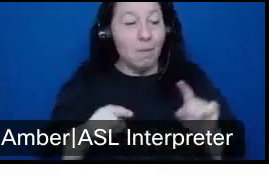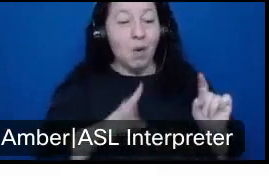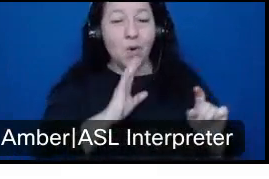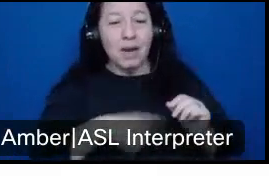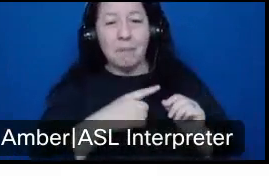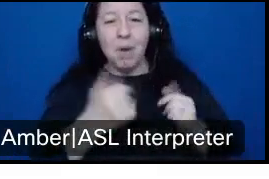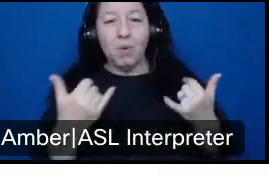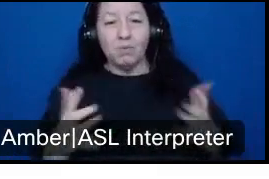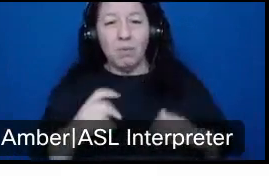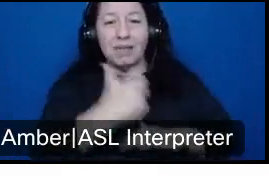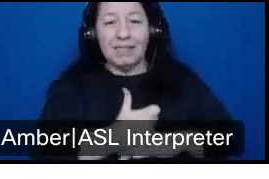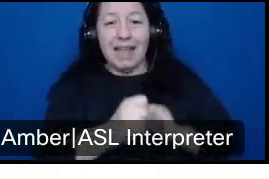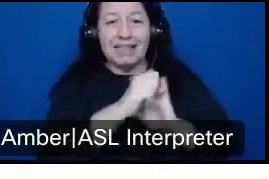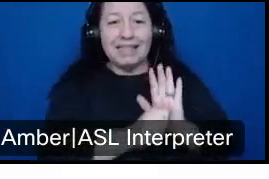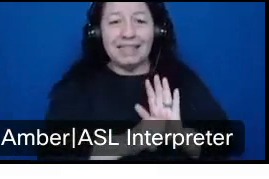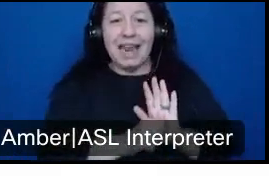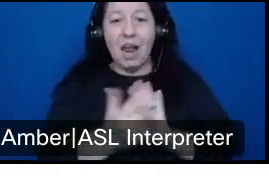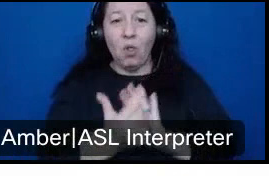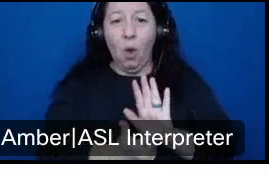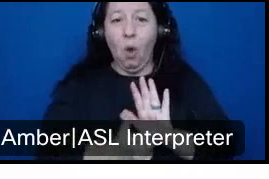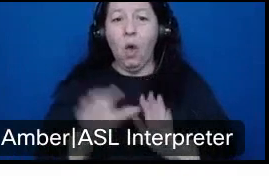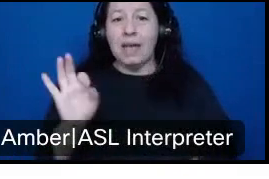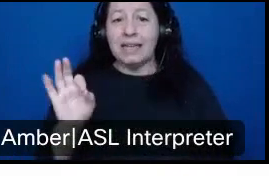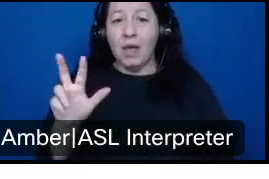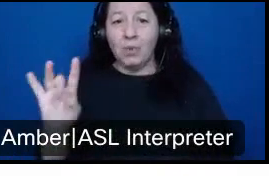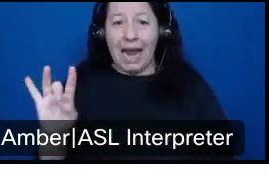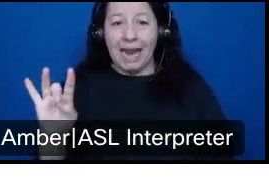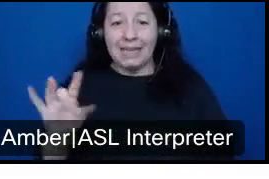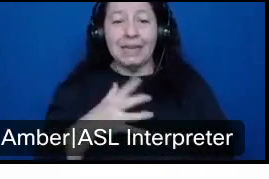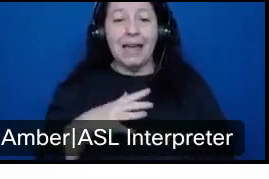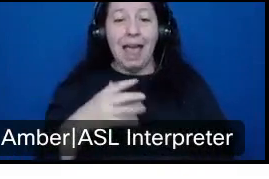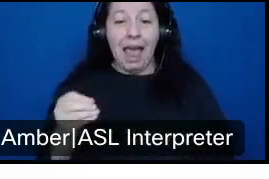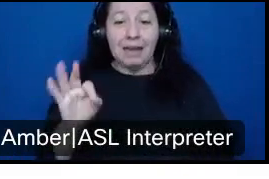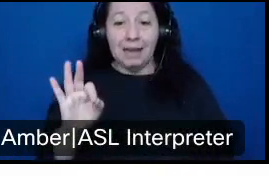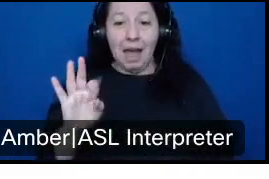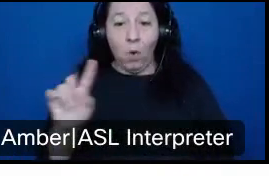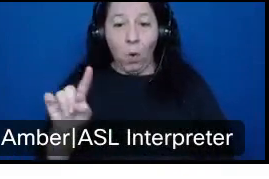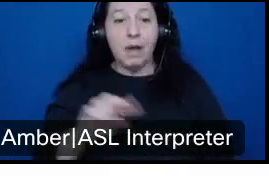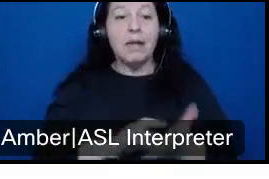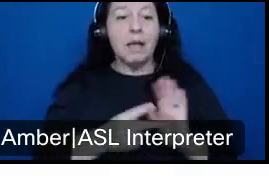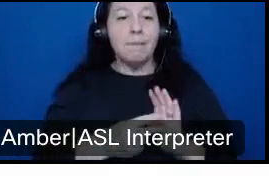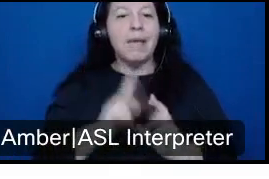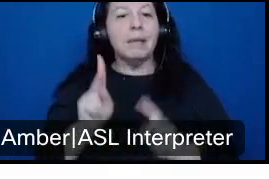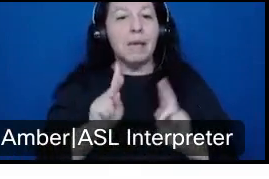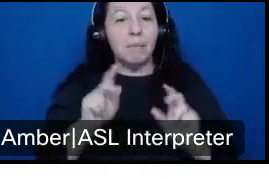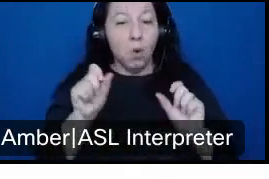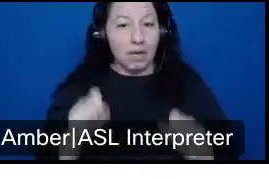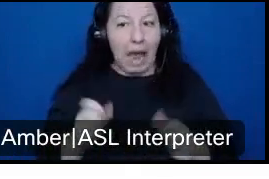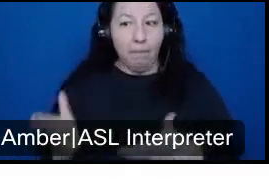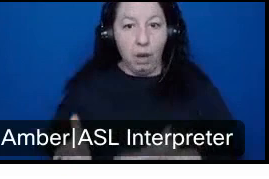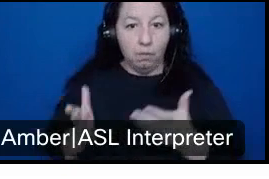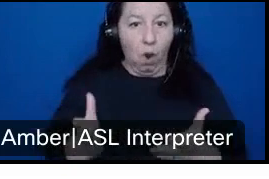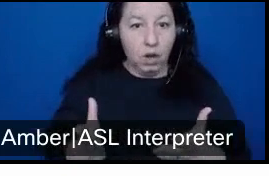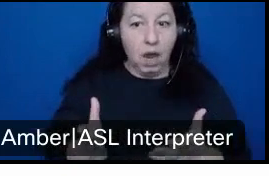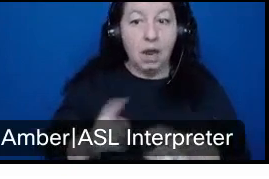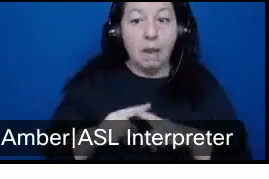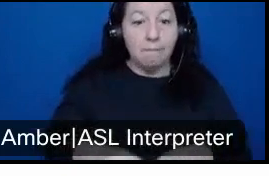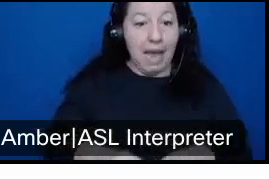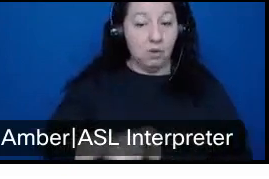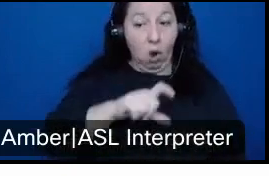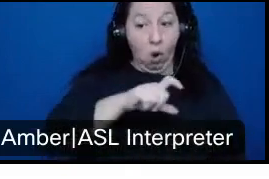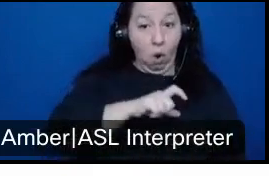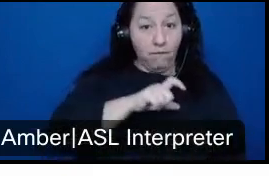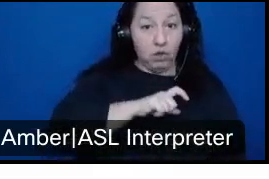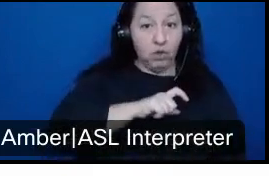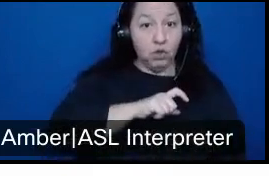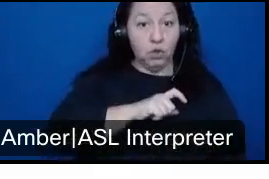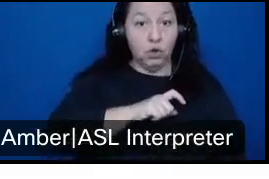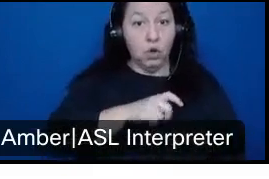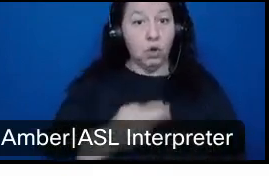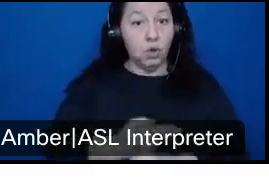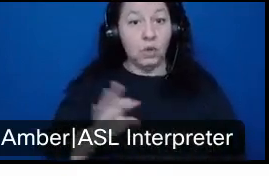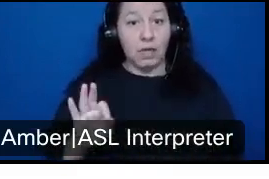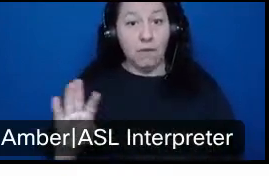938 and 9 for 1, is that people can be brought in on the judgment of either a police officer under 9 for 1 or a mental health clinician under 938.